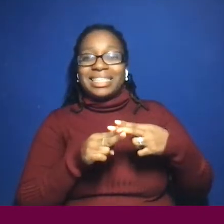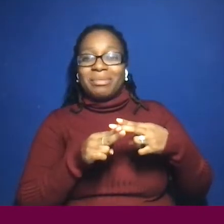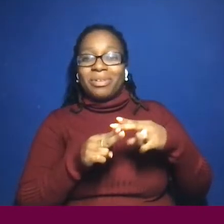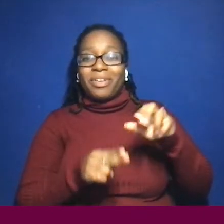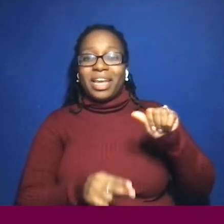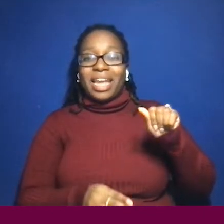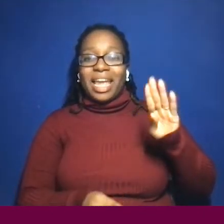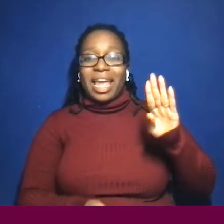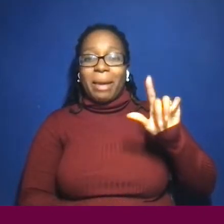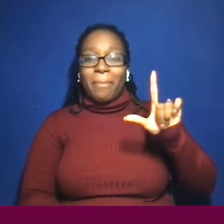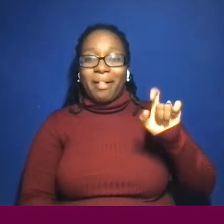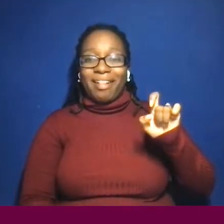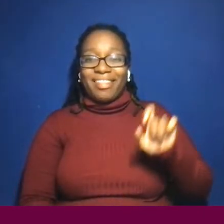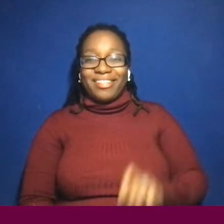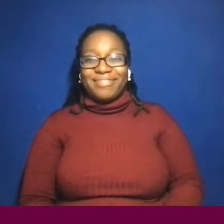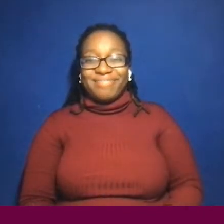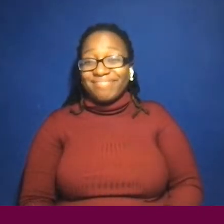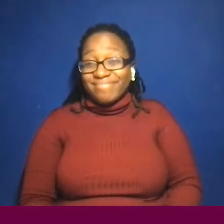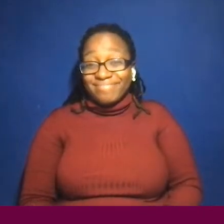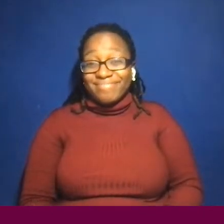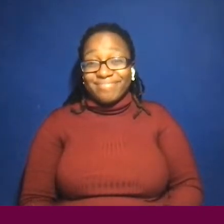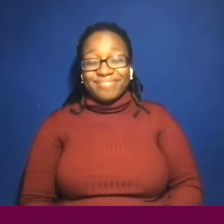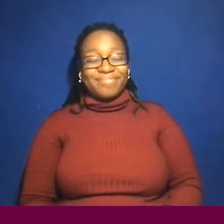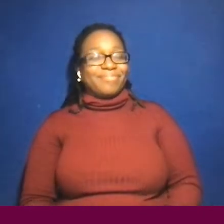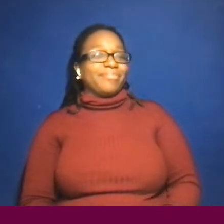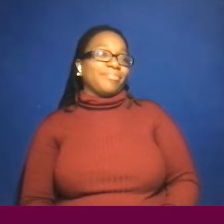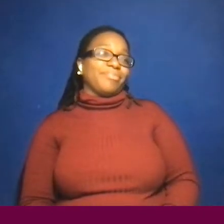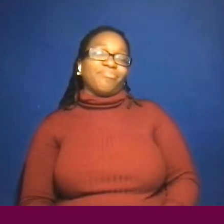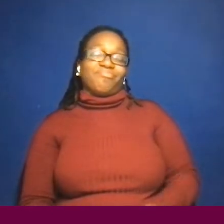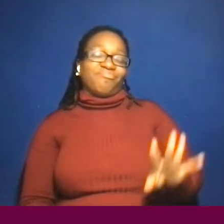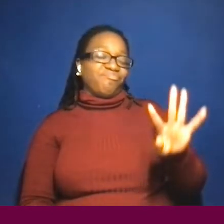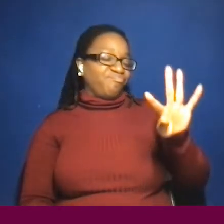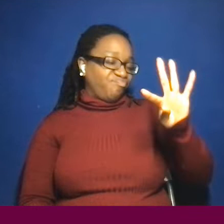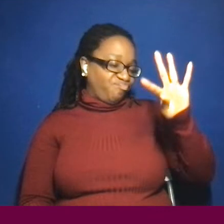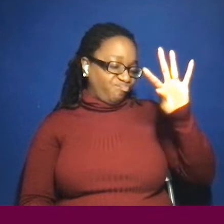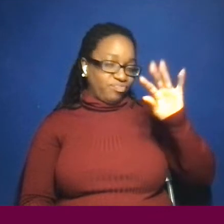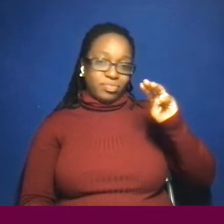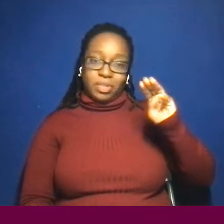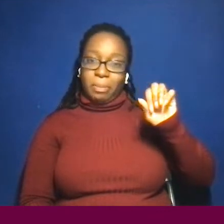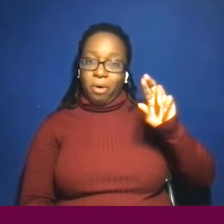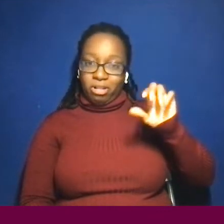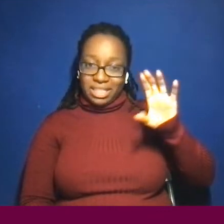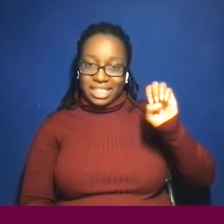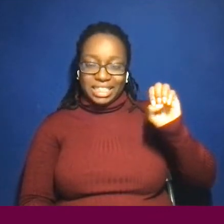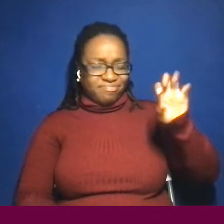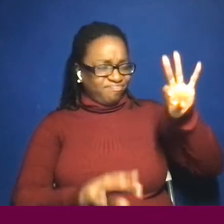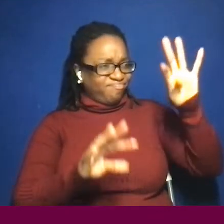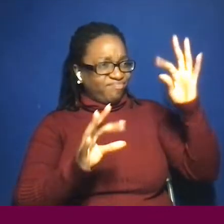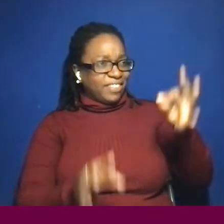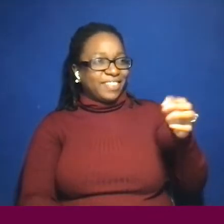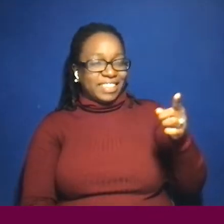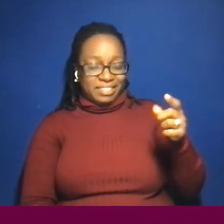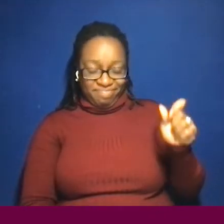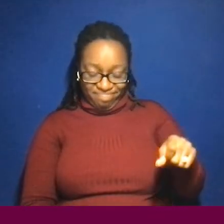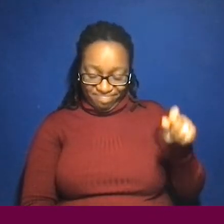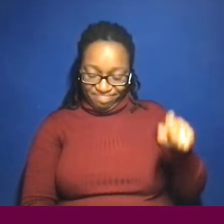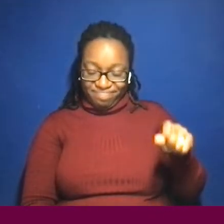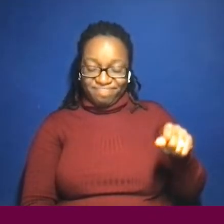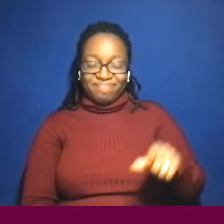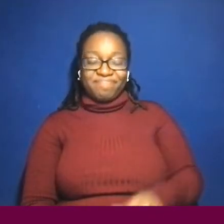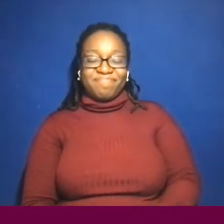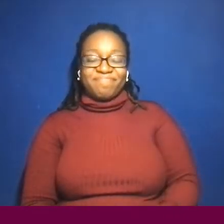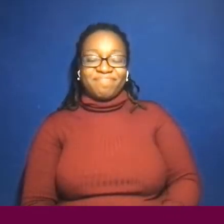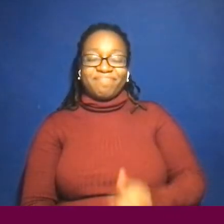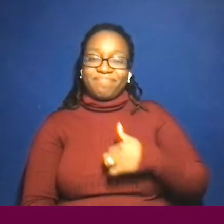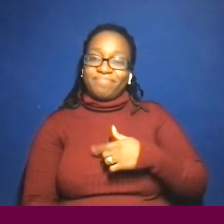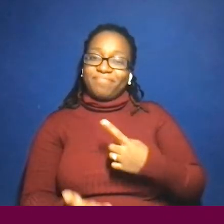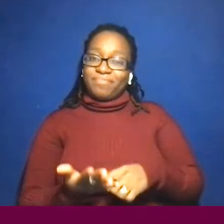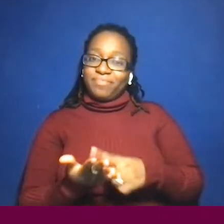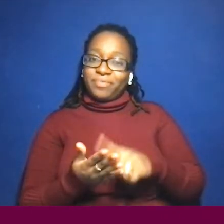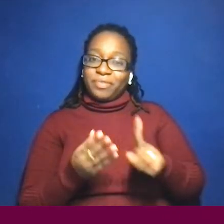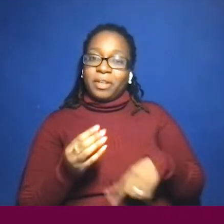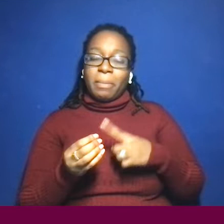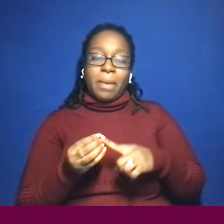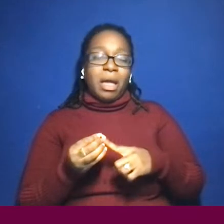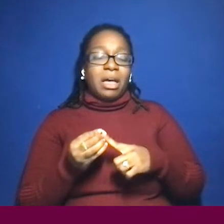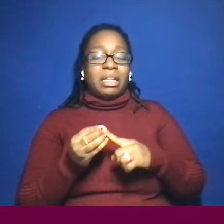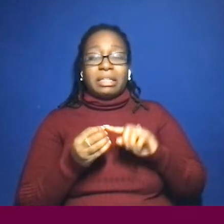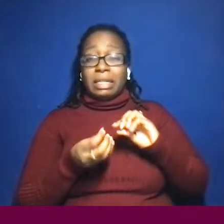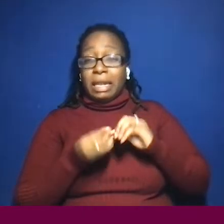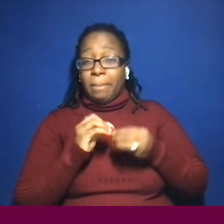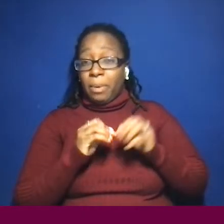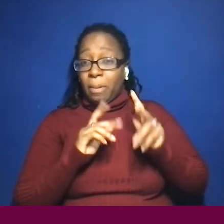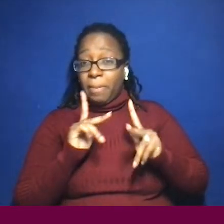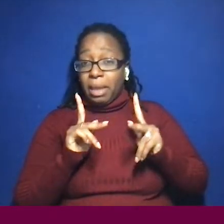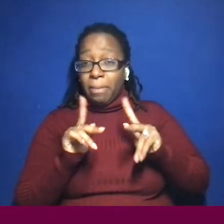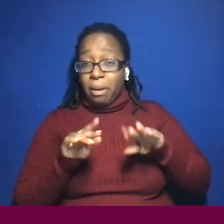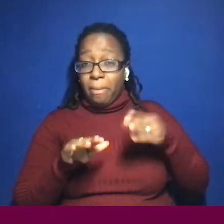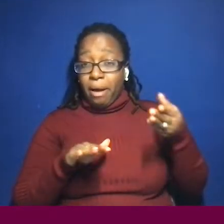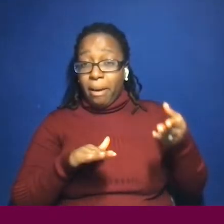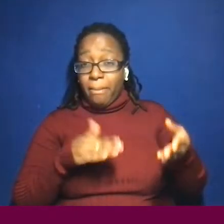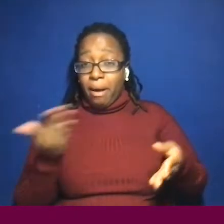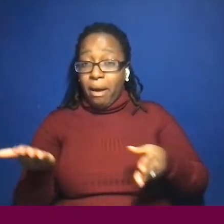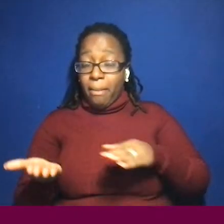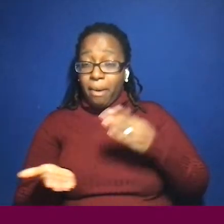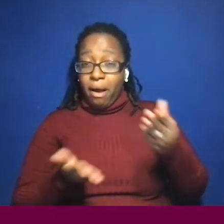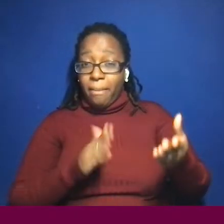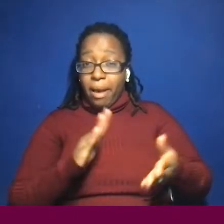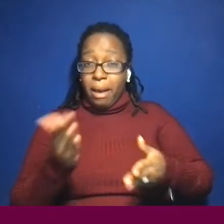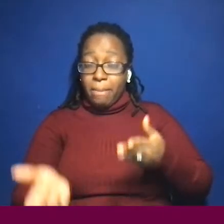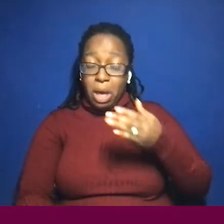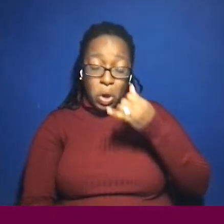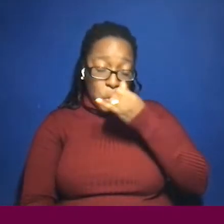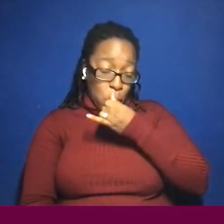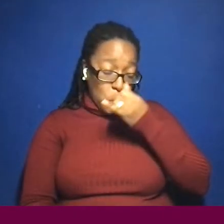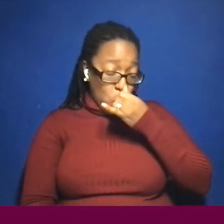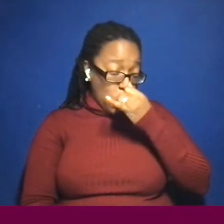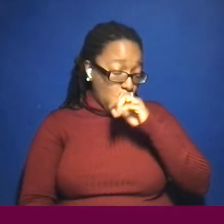Exactly. And I talked about the horrific loss of life in these congregate settings. And number one,